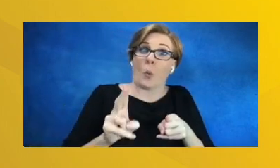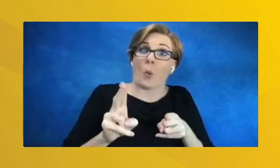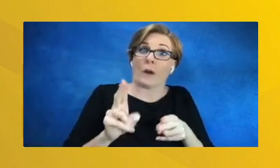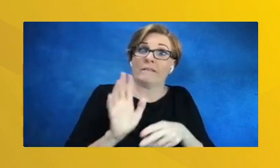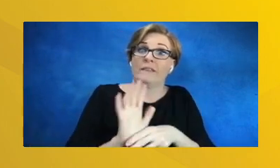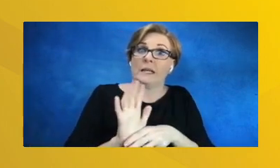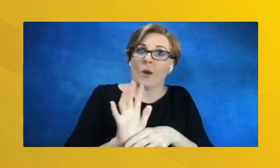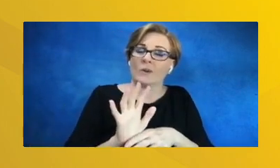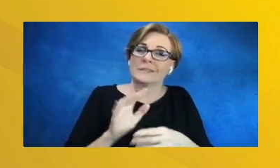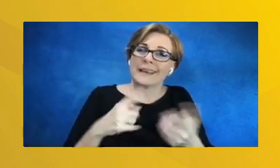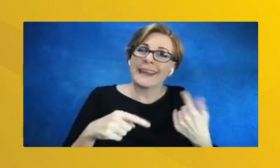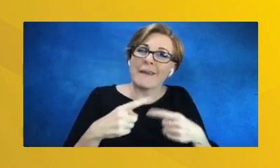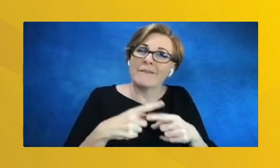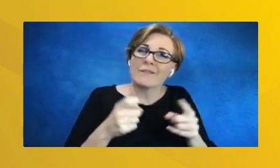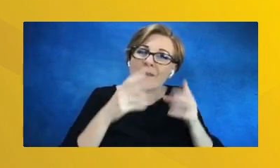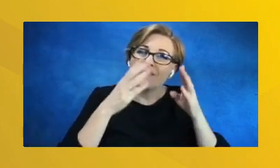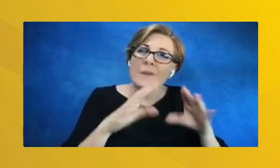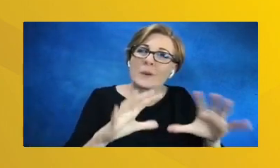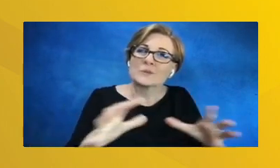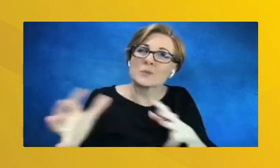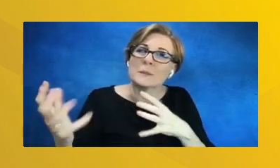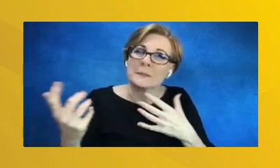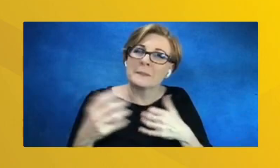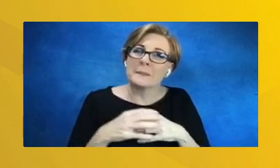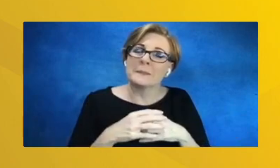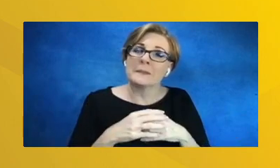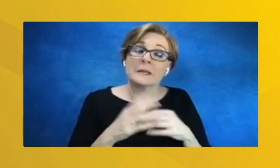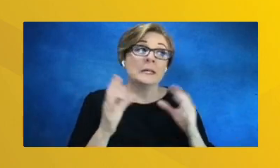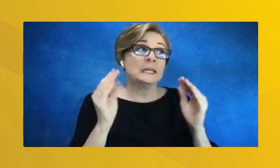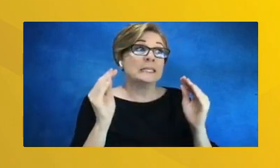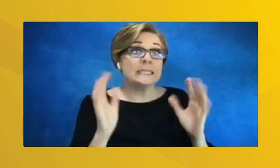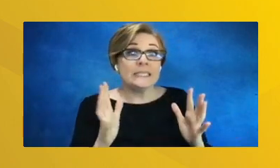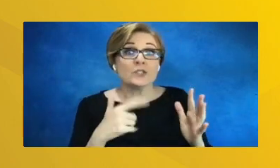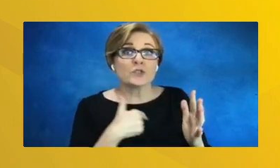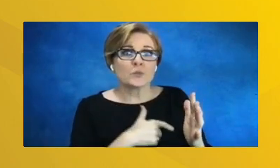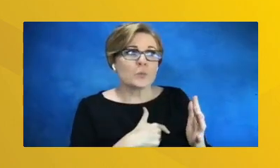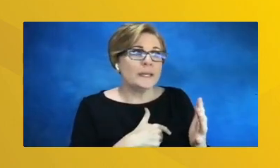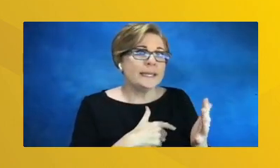That's what the teachers who we talked to said they had time for.